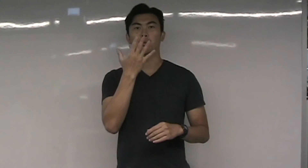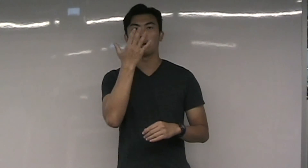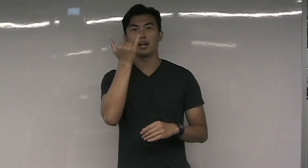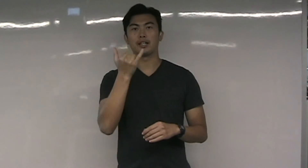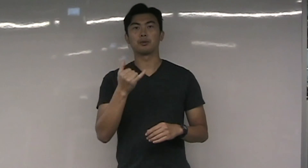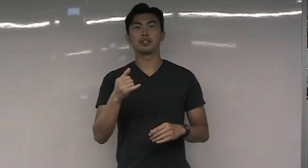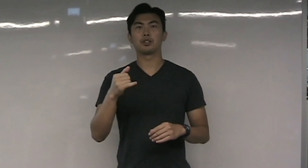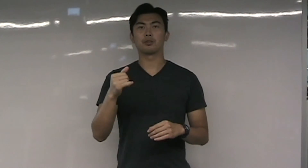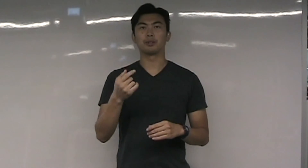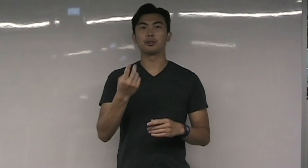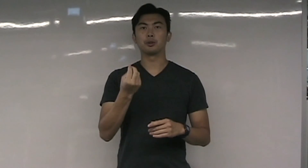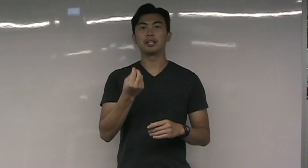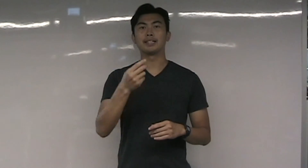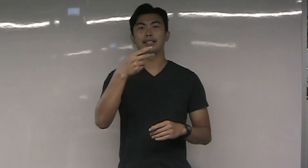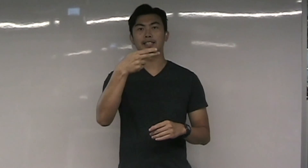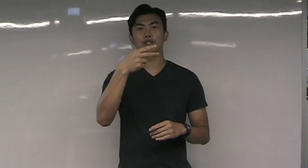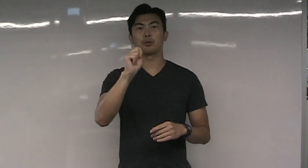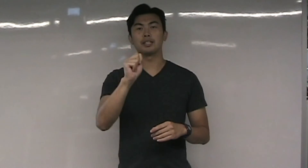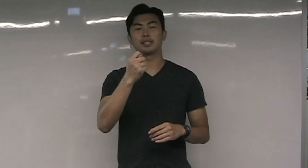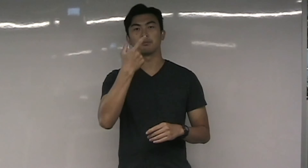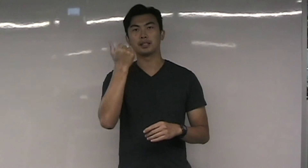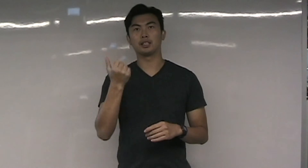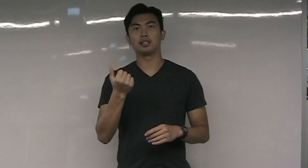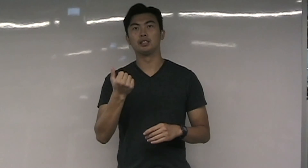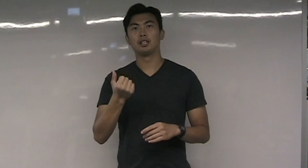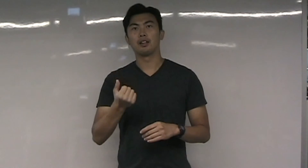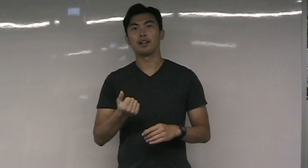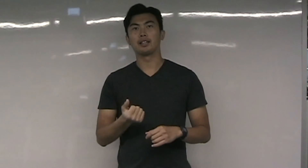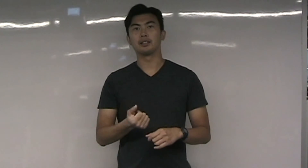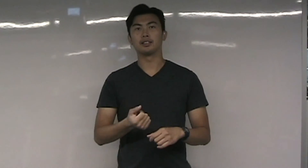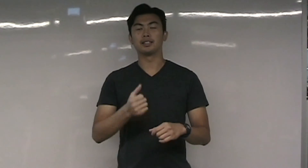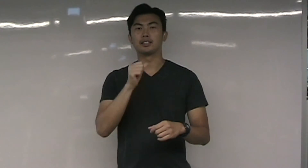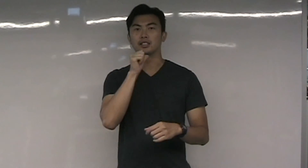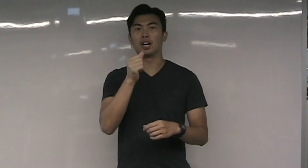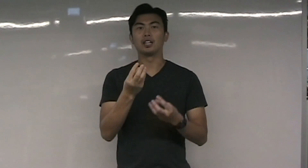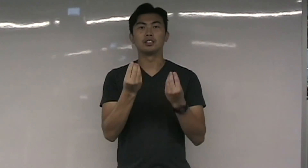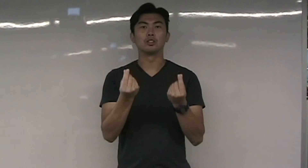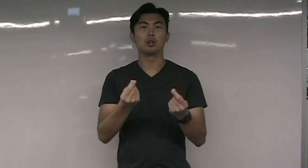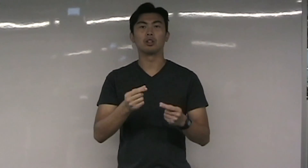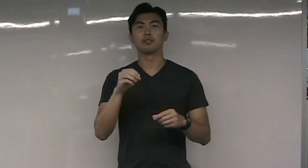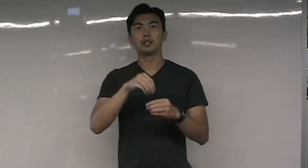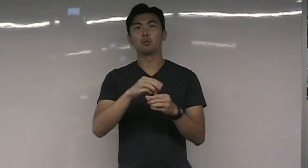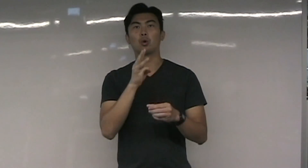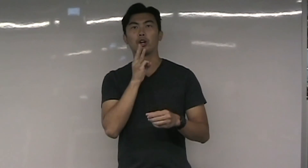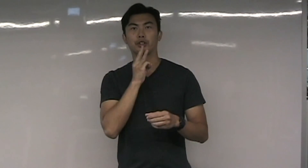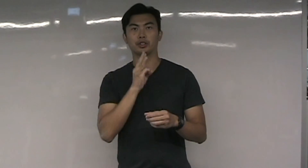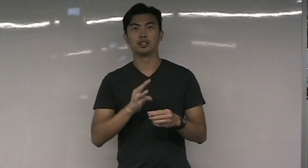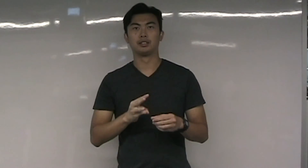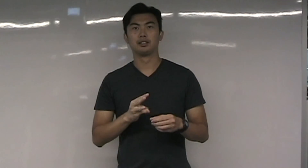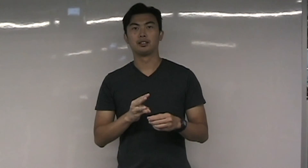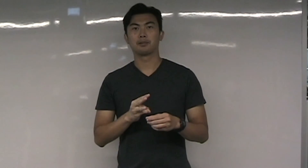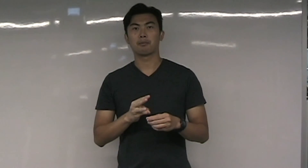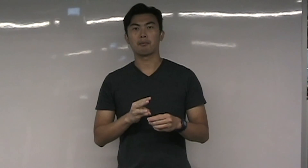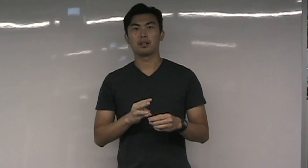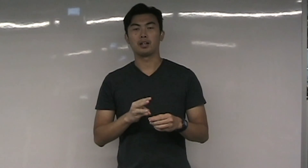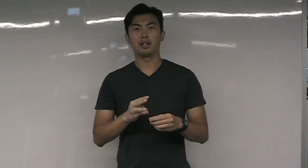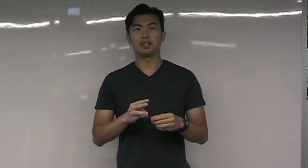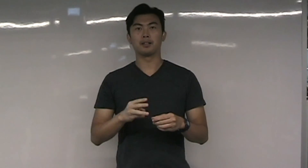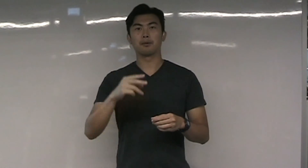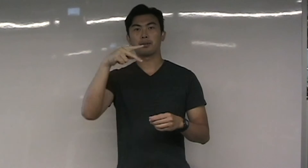The reason why we used heat treatment is because it does not dissolve in water.